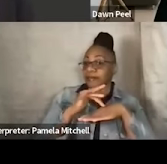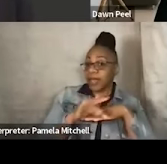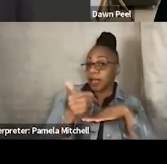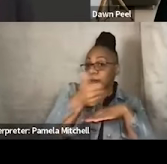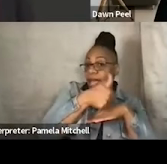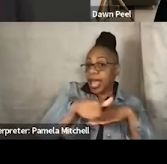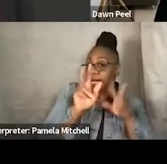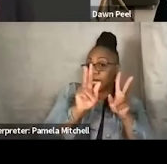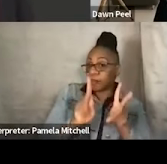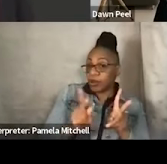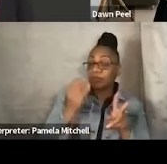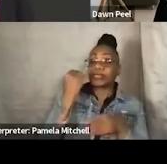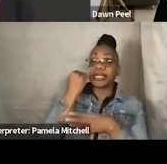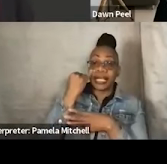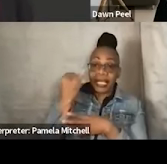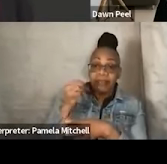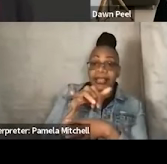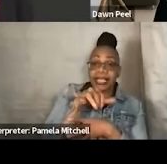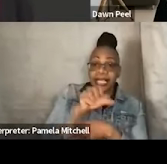"And if so, where can it be found?